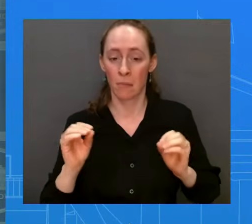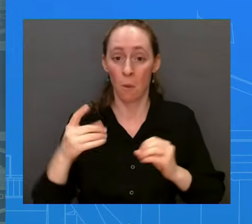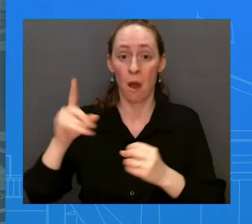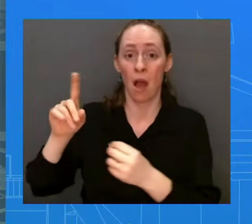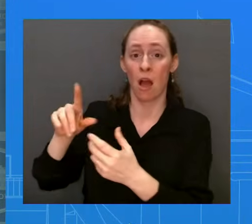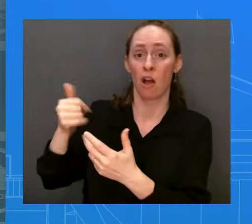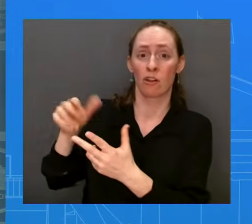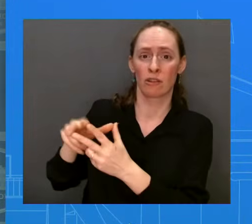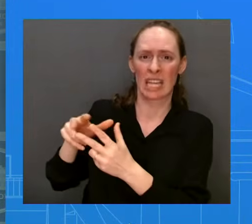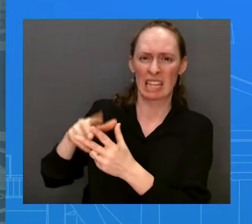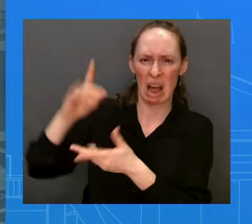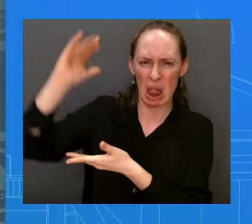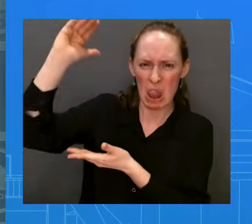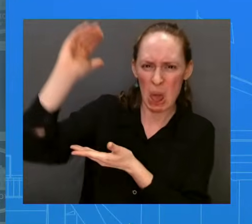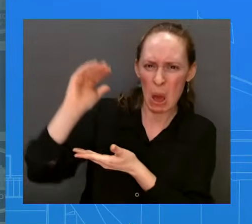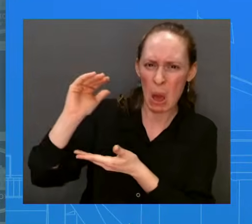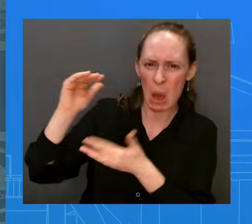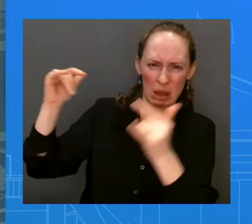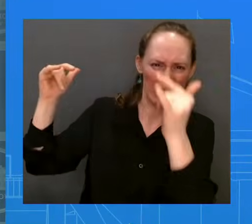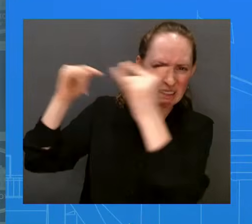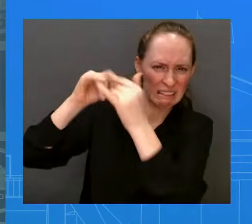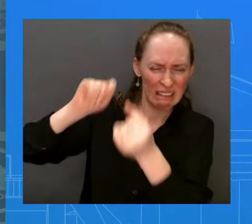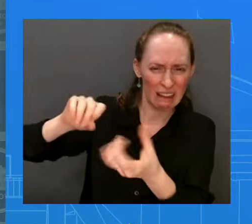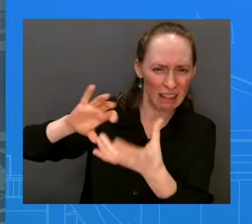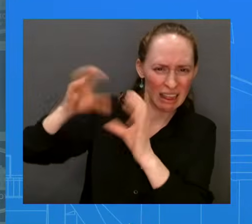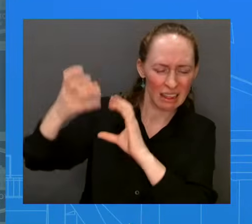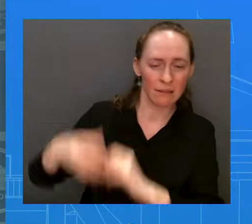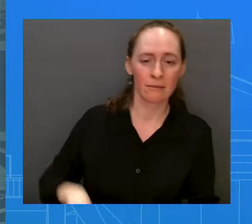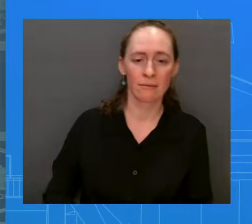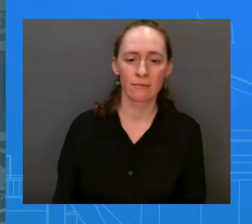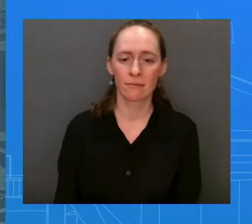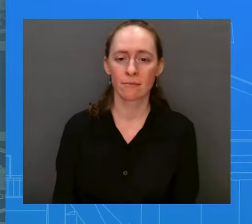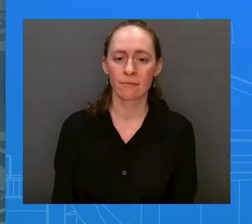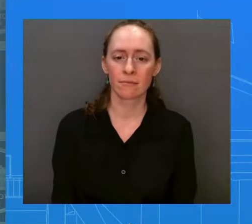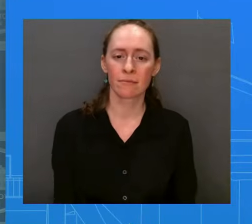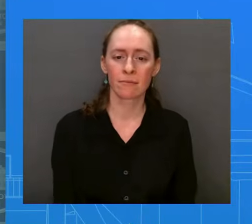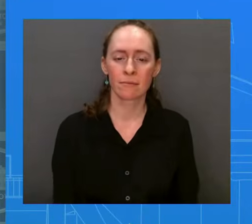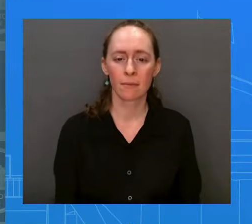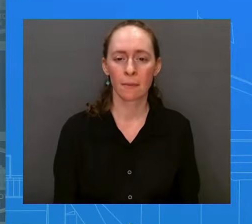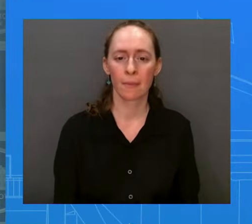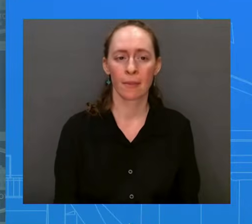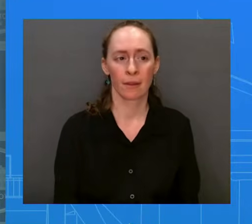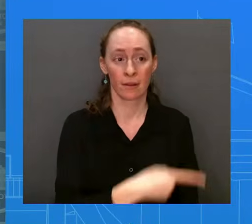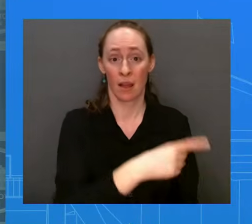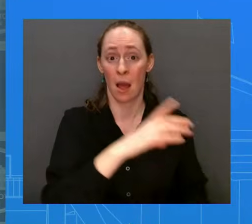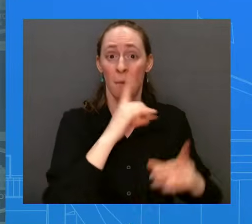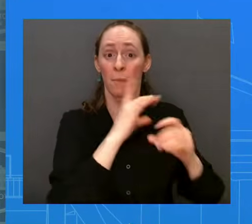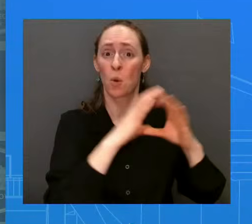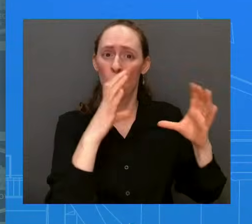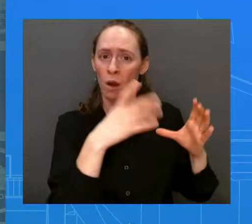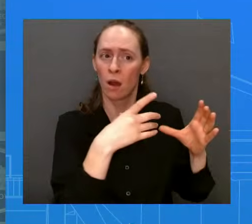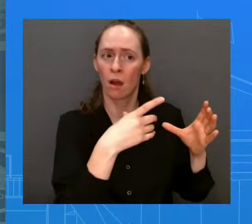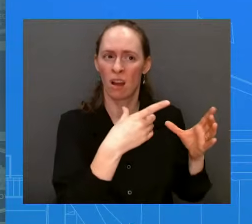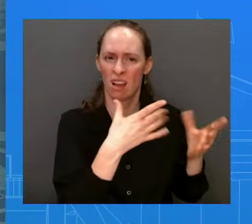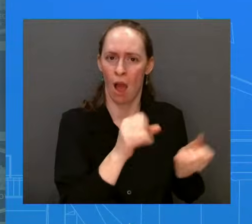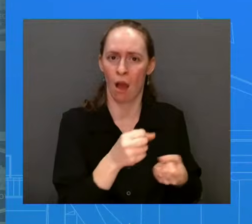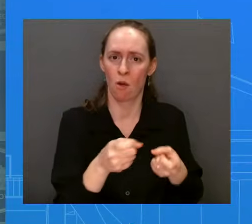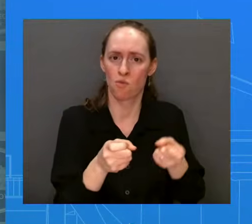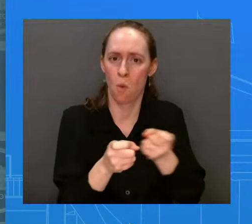Chinese spy balloon, we knew exactly what that thing was and we knew what it was trying to do. And we saw it, Jacqui, as it slowed down,